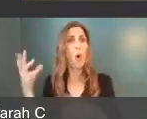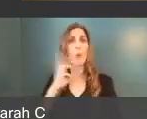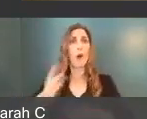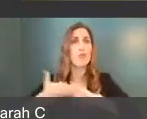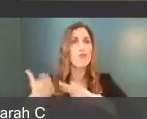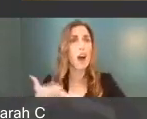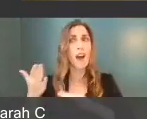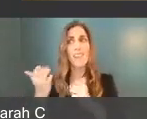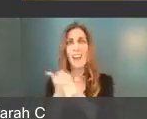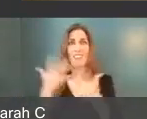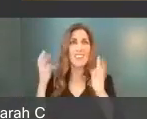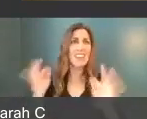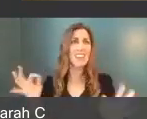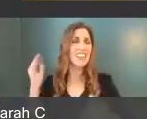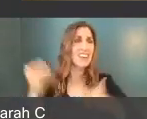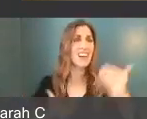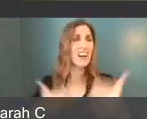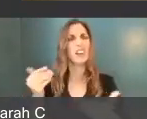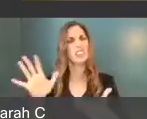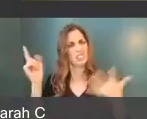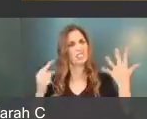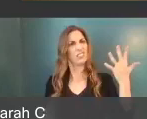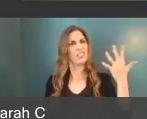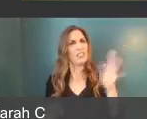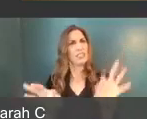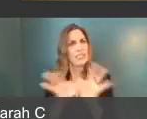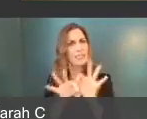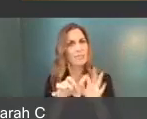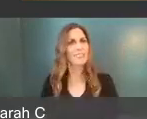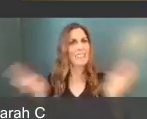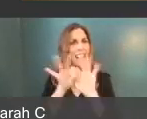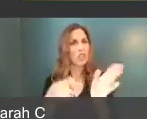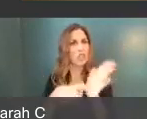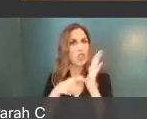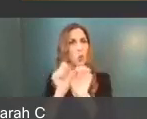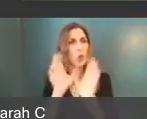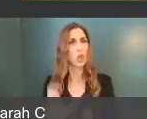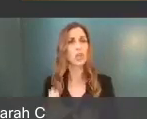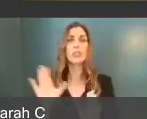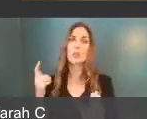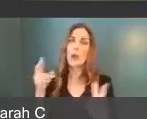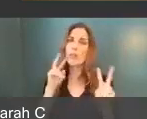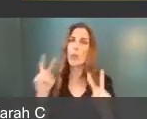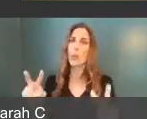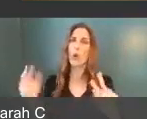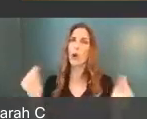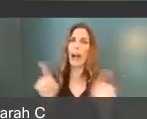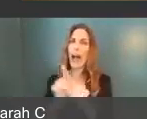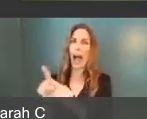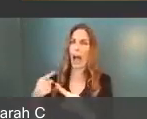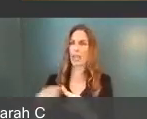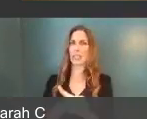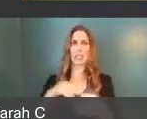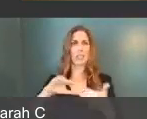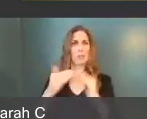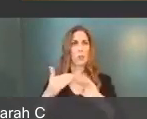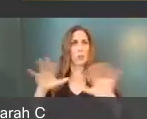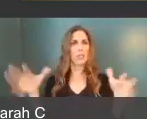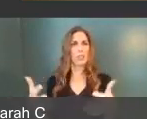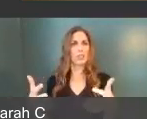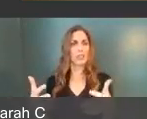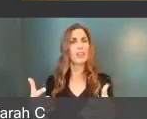and I could go on and on so we really have to look at this as a community. It's fine to open up